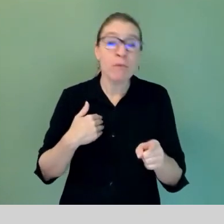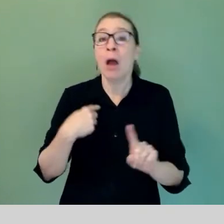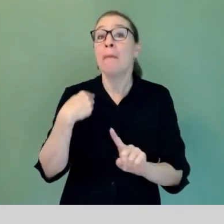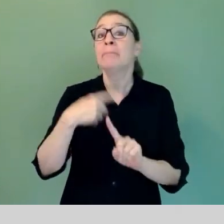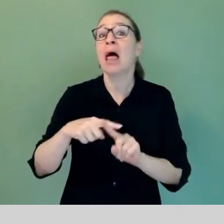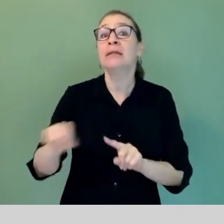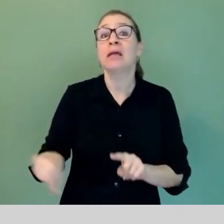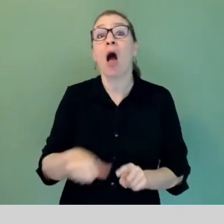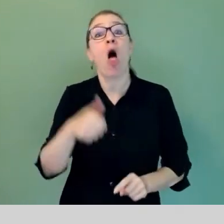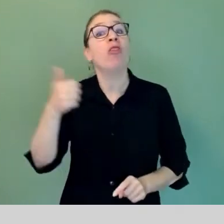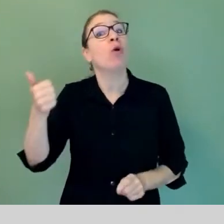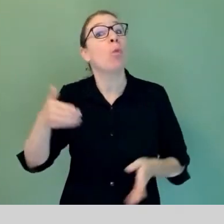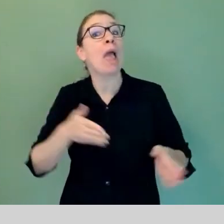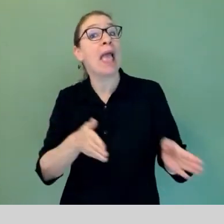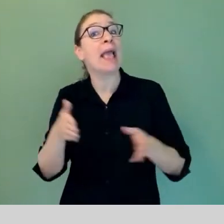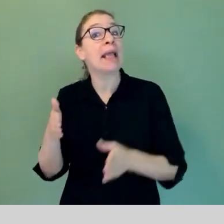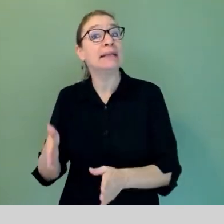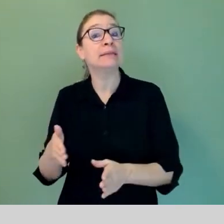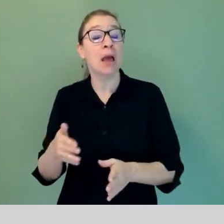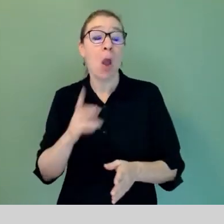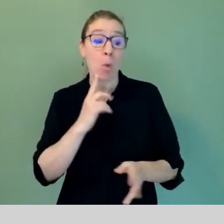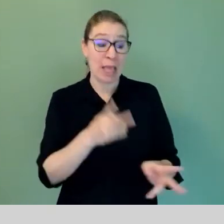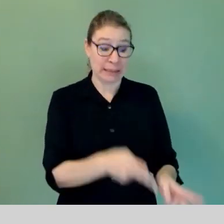And there's other techniques which take your,